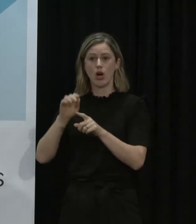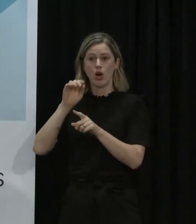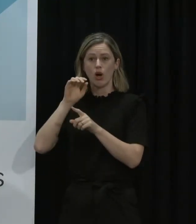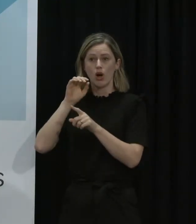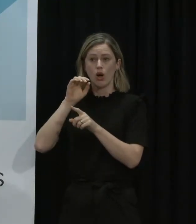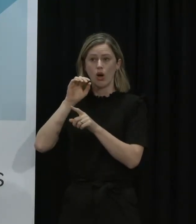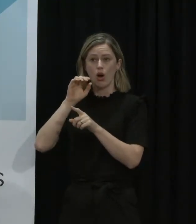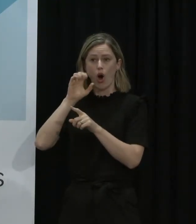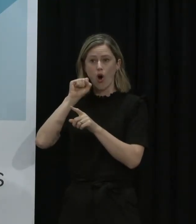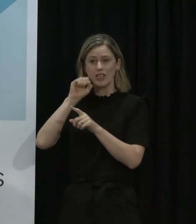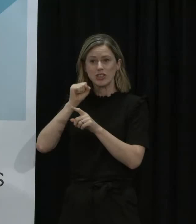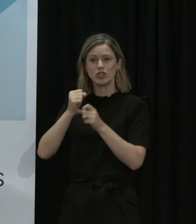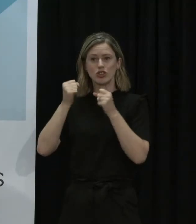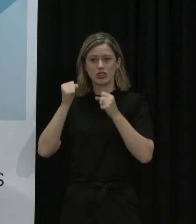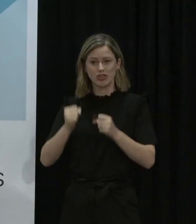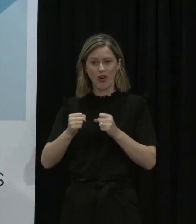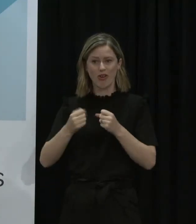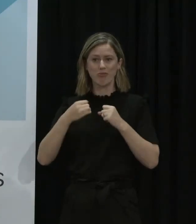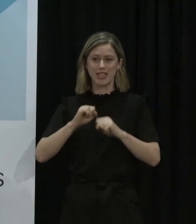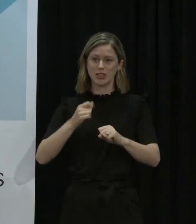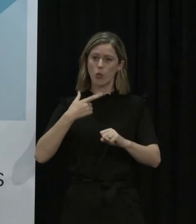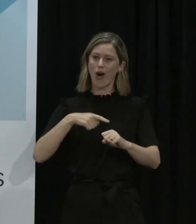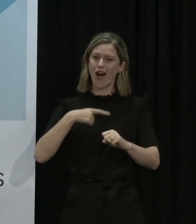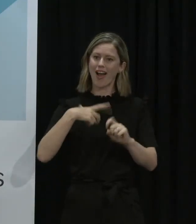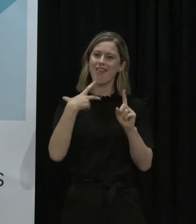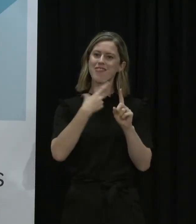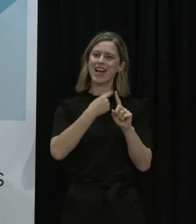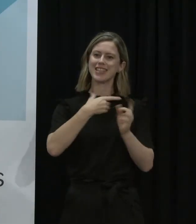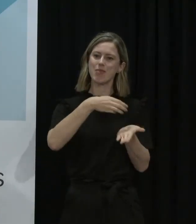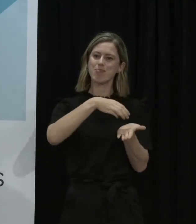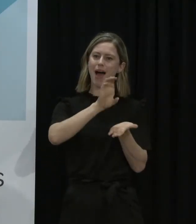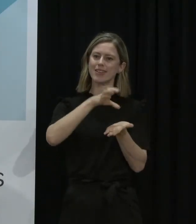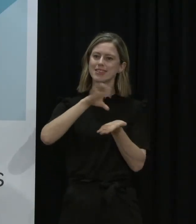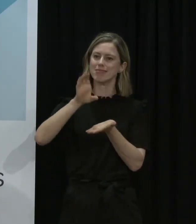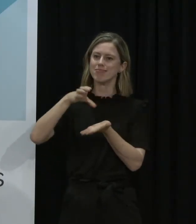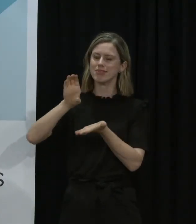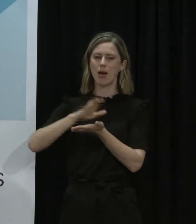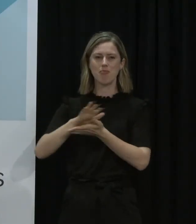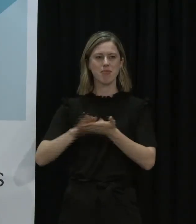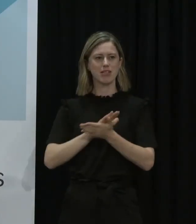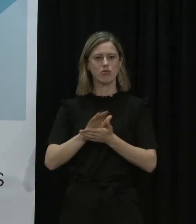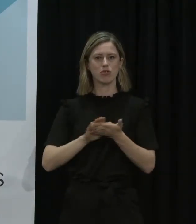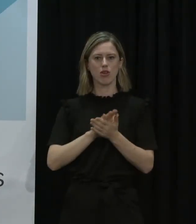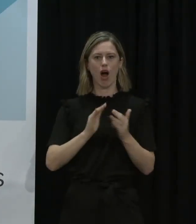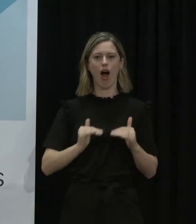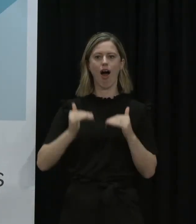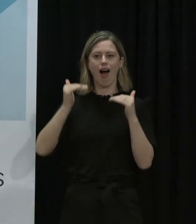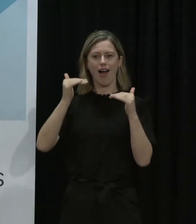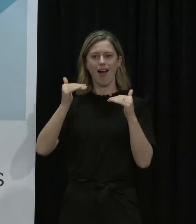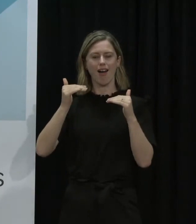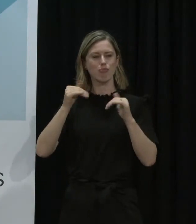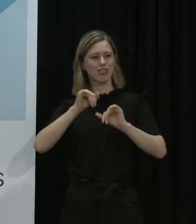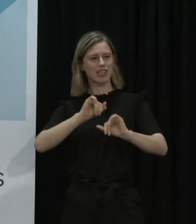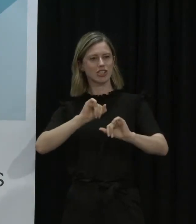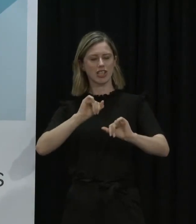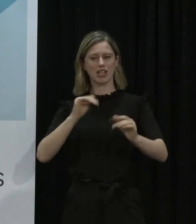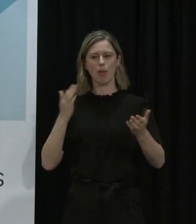that region. Can you explain your rational Correct. But actually, what this framework does, orange puts greater protections in